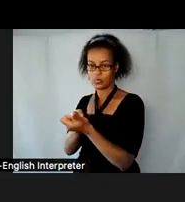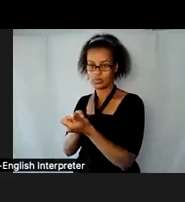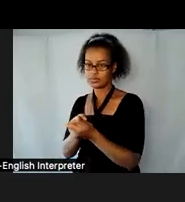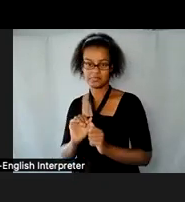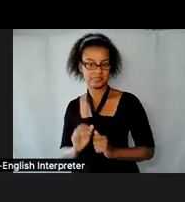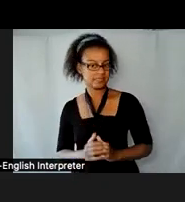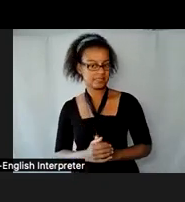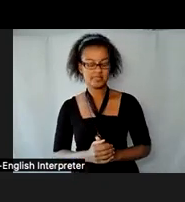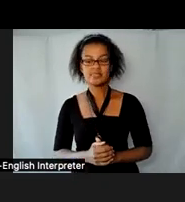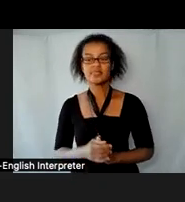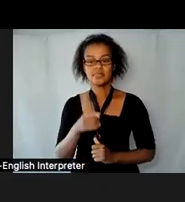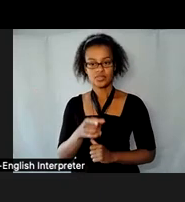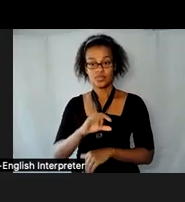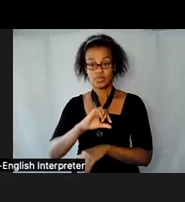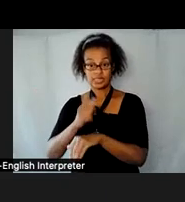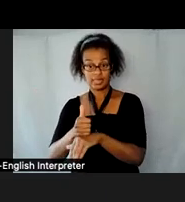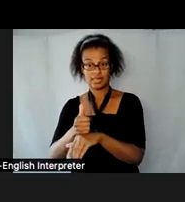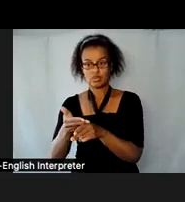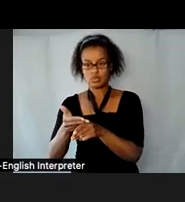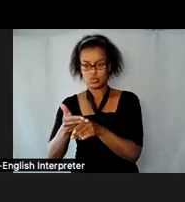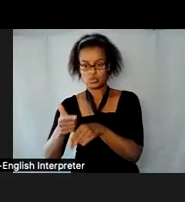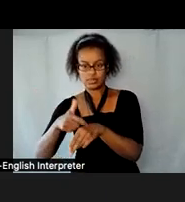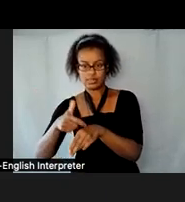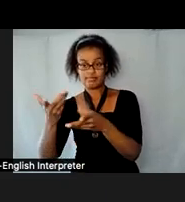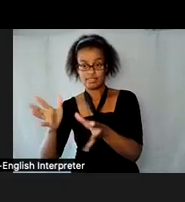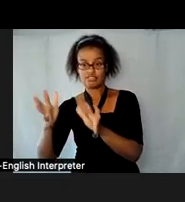Nothing behind including artworks.